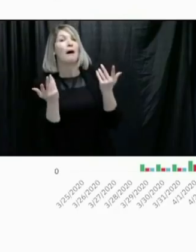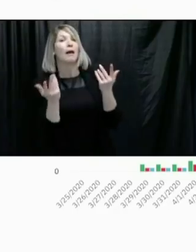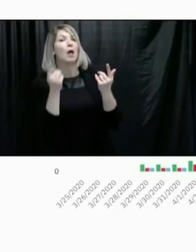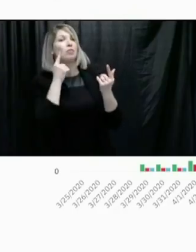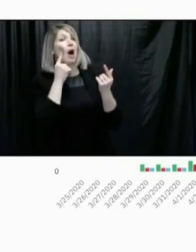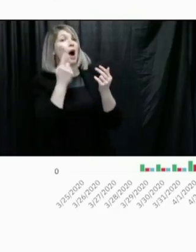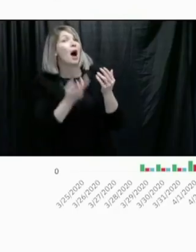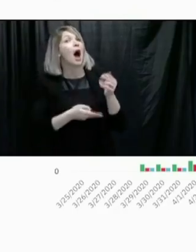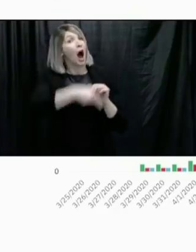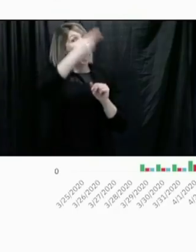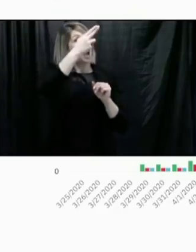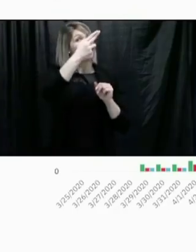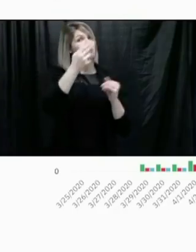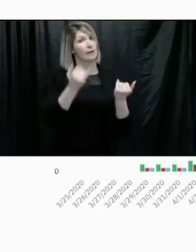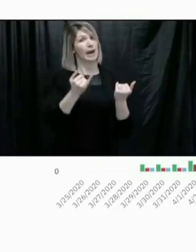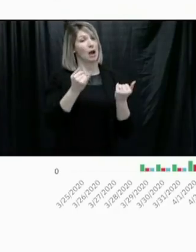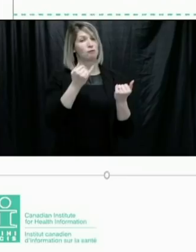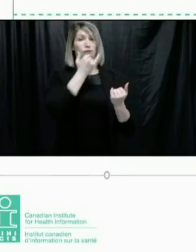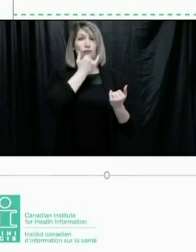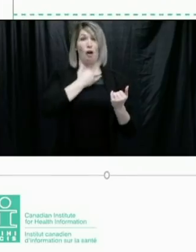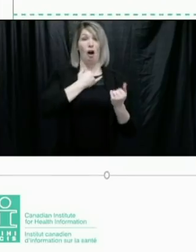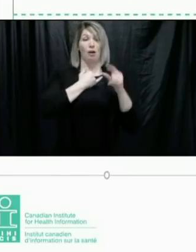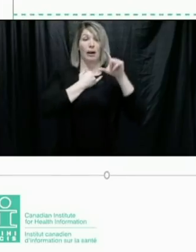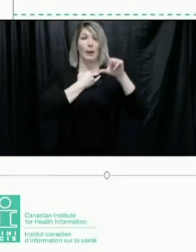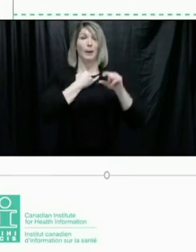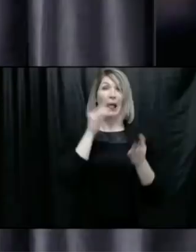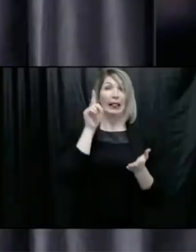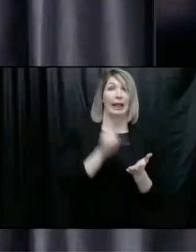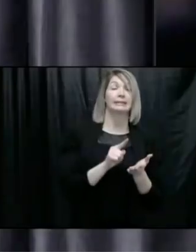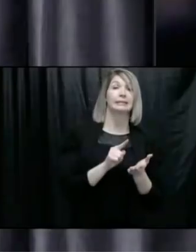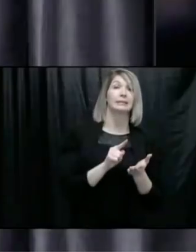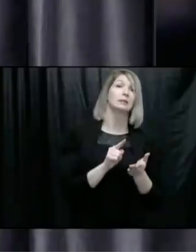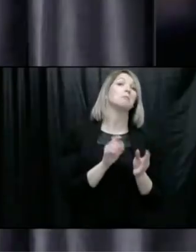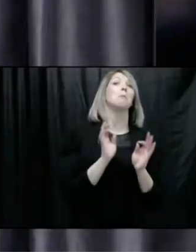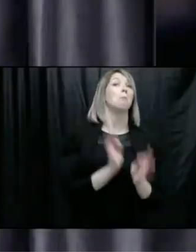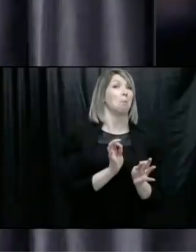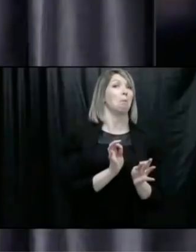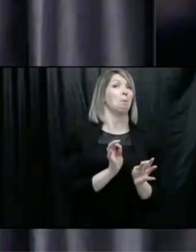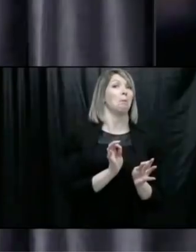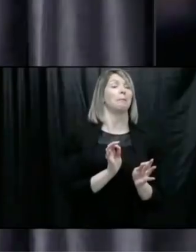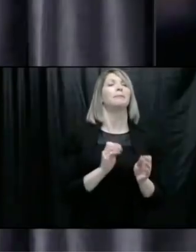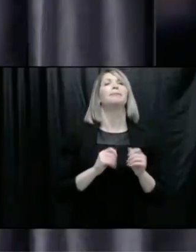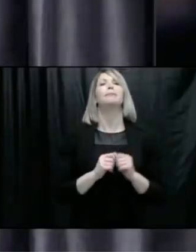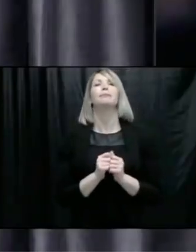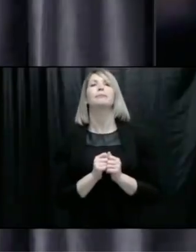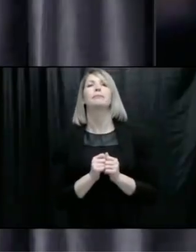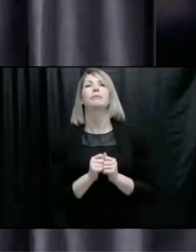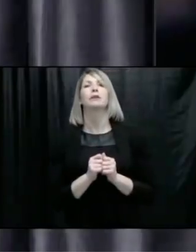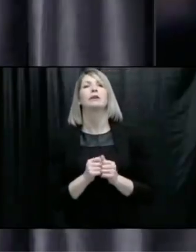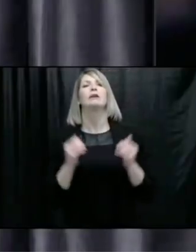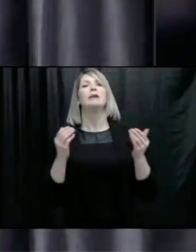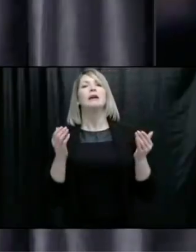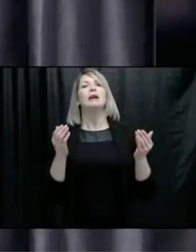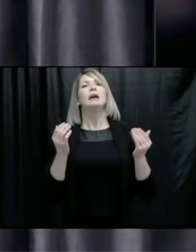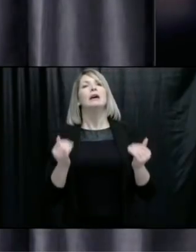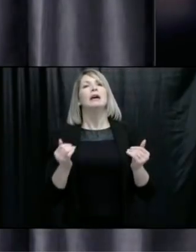AND THE PROJECTIONS ARE OVER ESTIMATING IT'S EVEN BETTER NEWS.